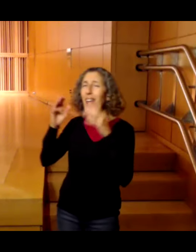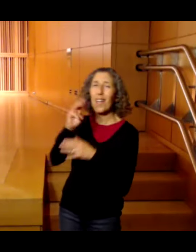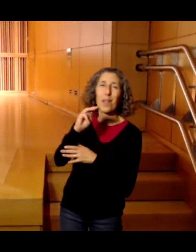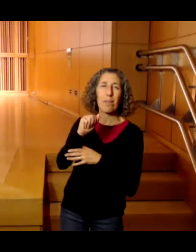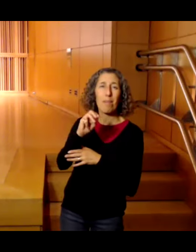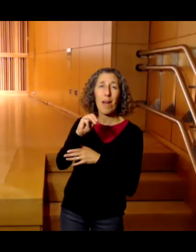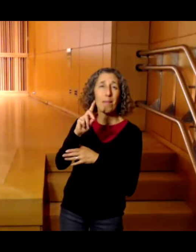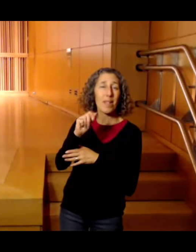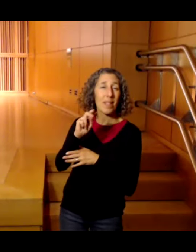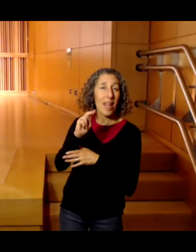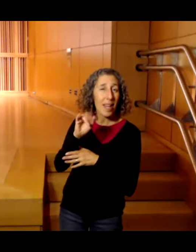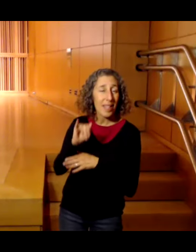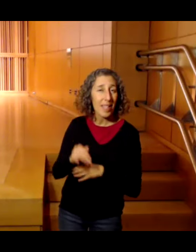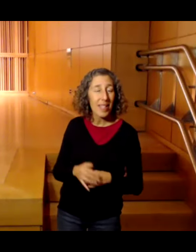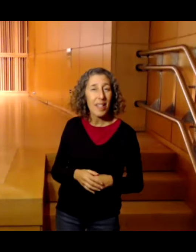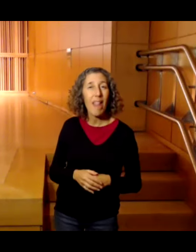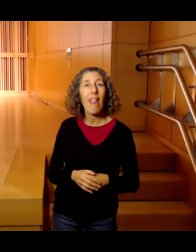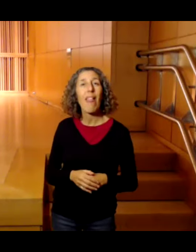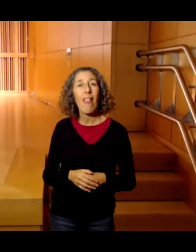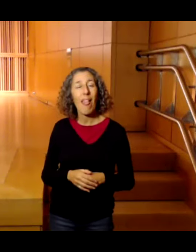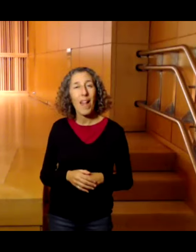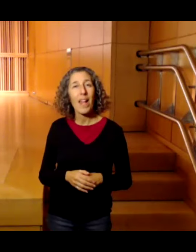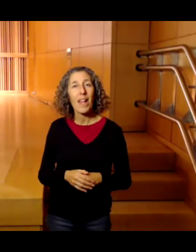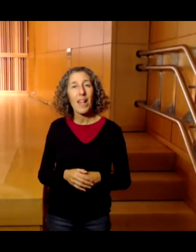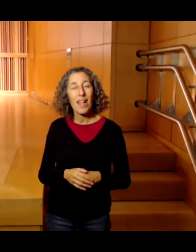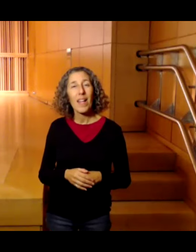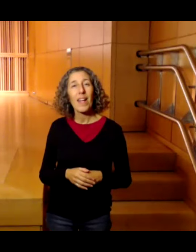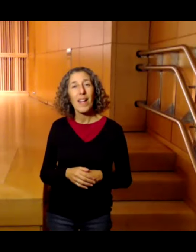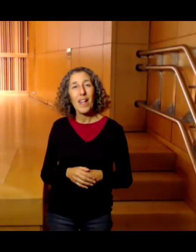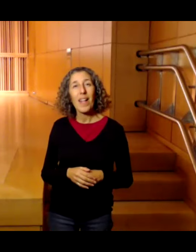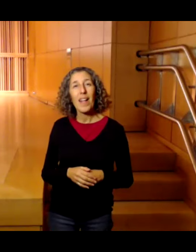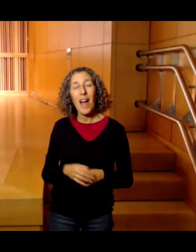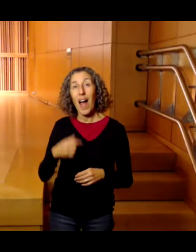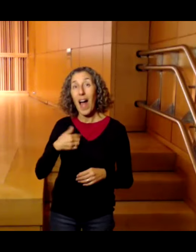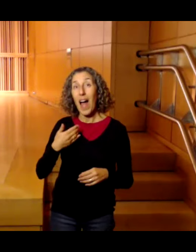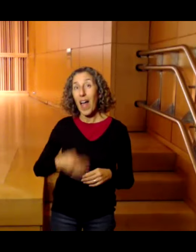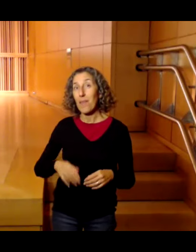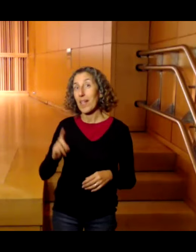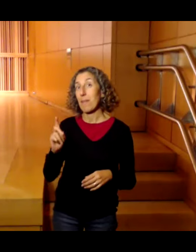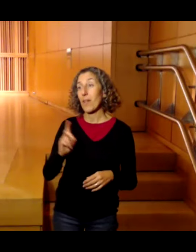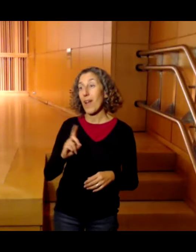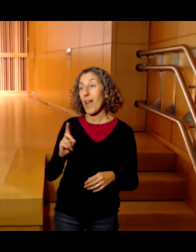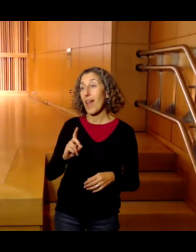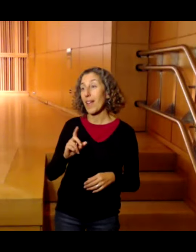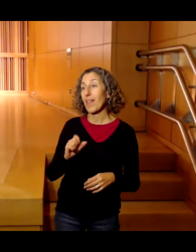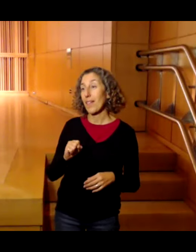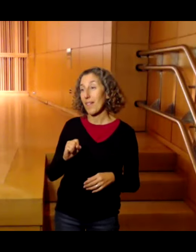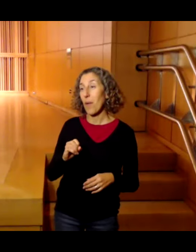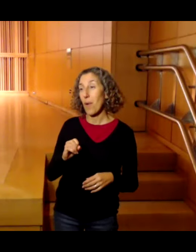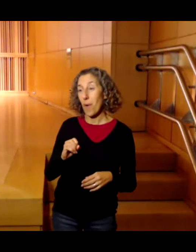and Democrats winning in other places. piss-poor Democrats, so this is as much as you get.